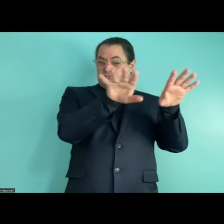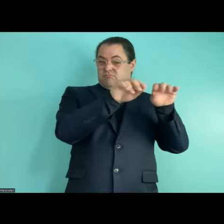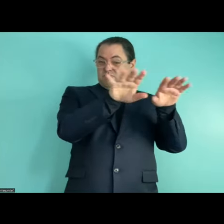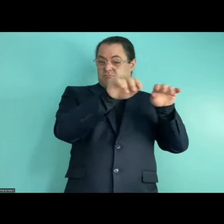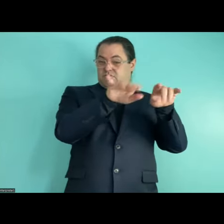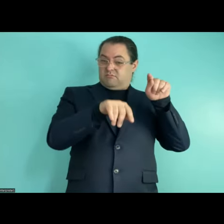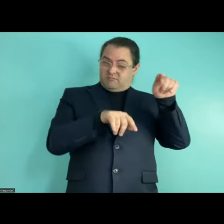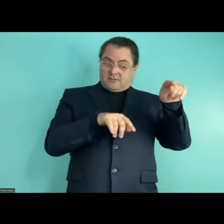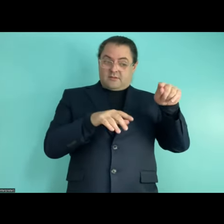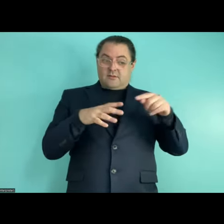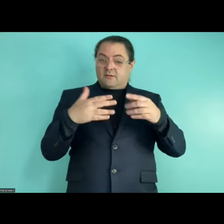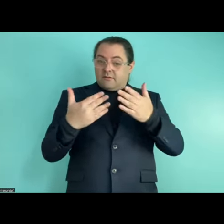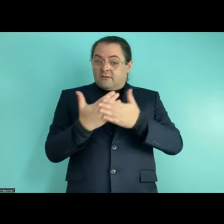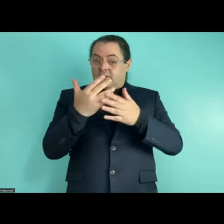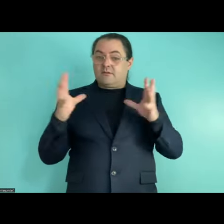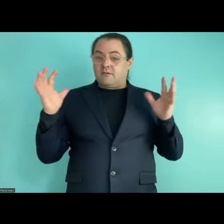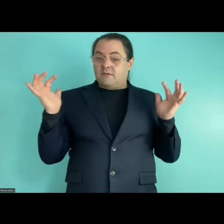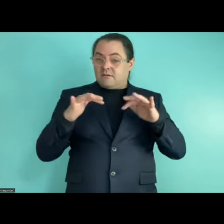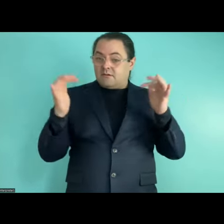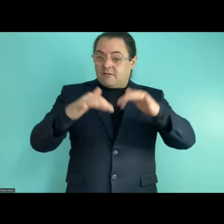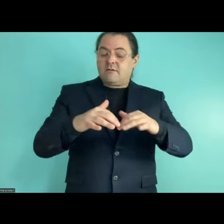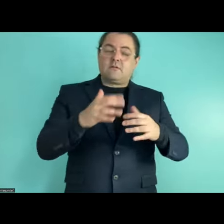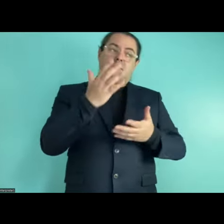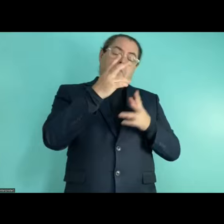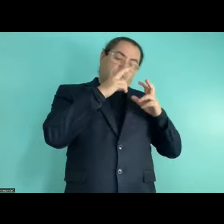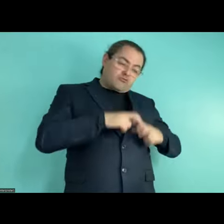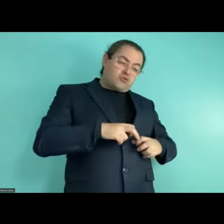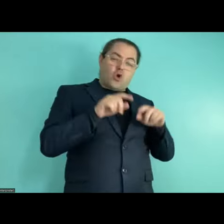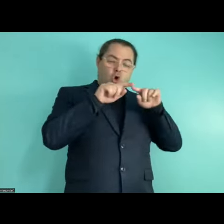are aware of or some of the articles some 16:55:48 of the practices of companies. So